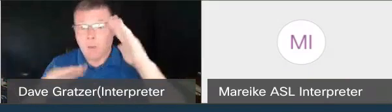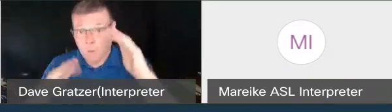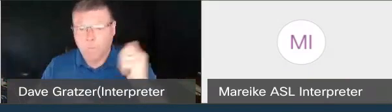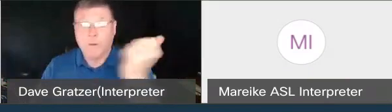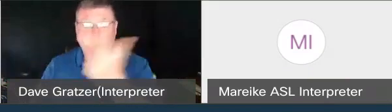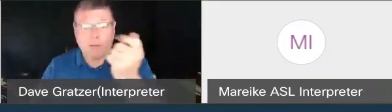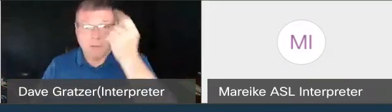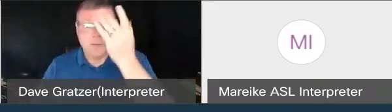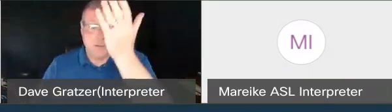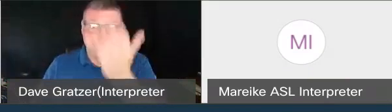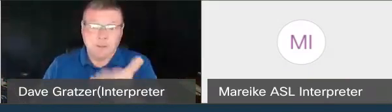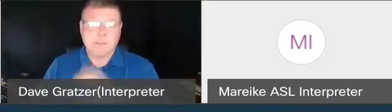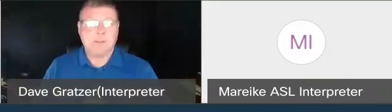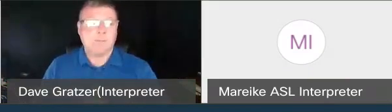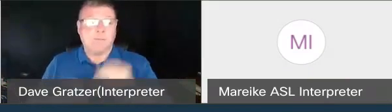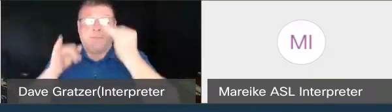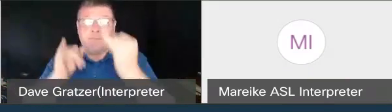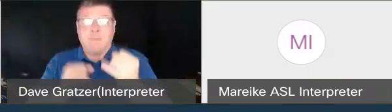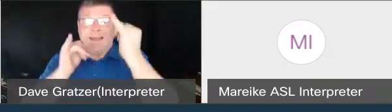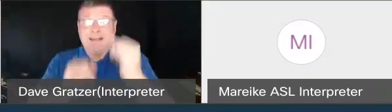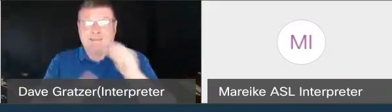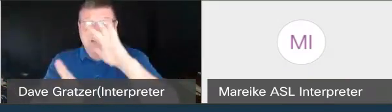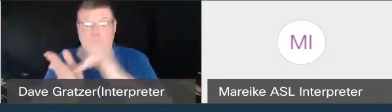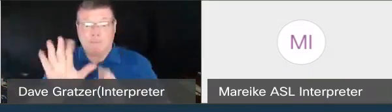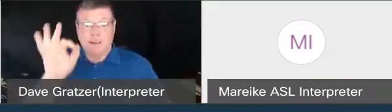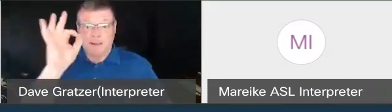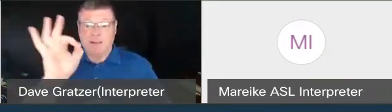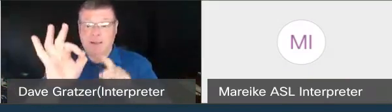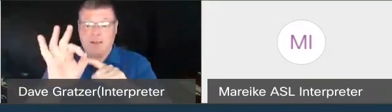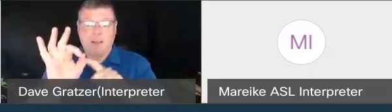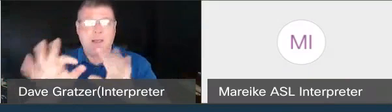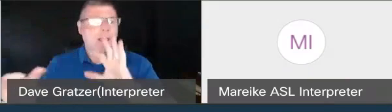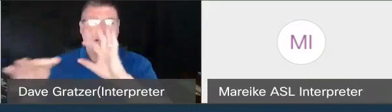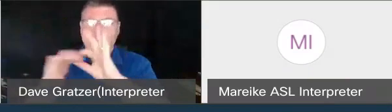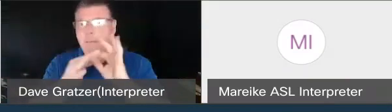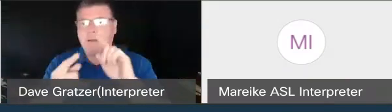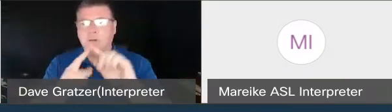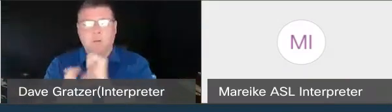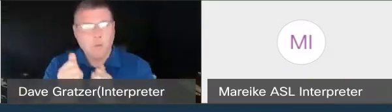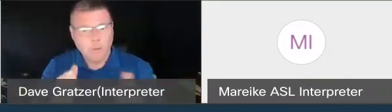The--the individual in the middle belongs to all of us, and every stakeholder in a community